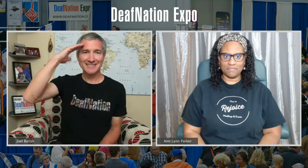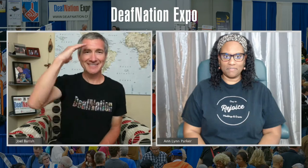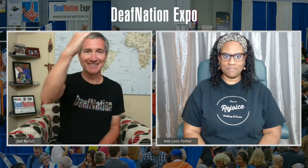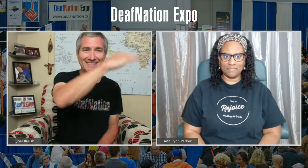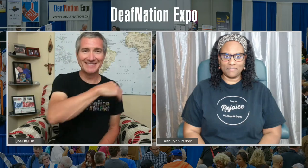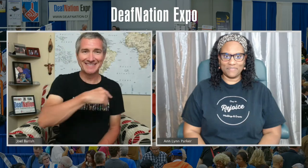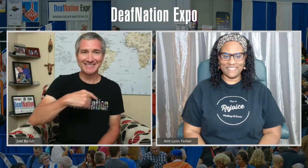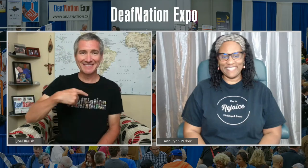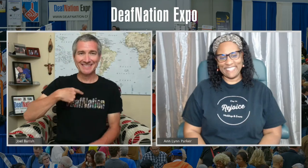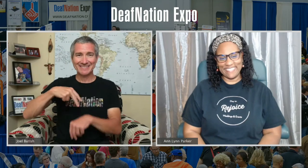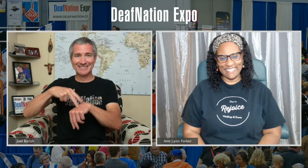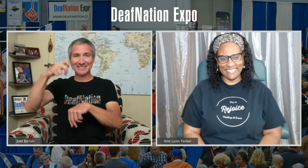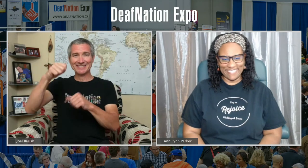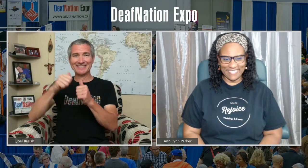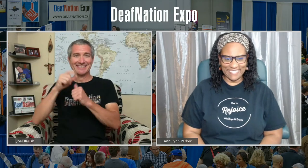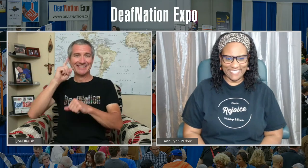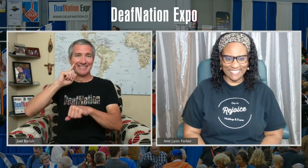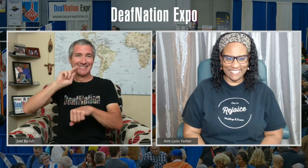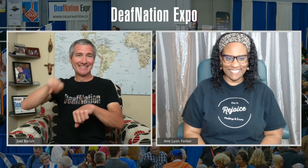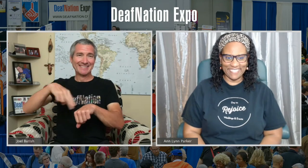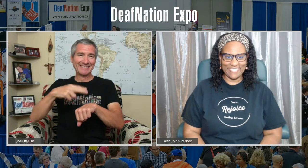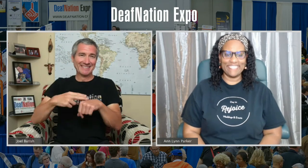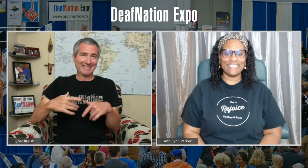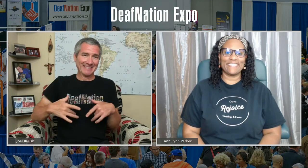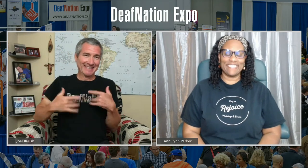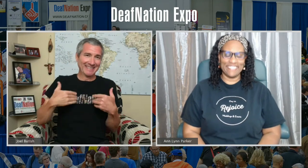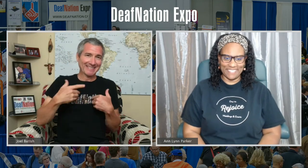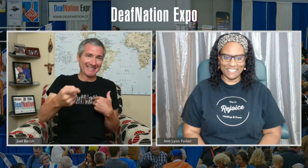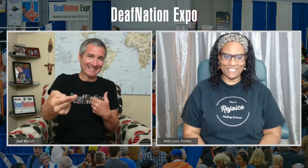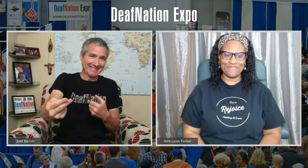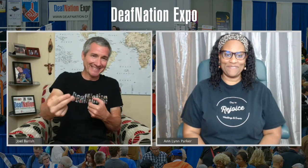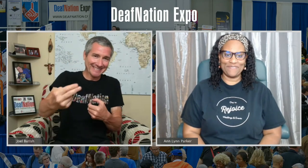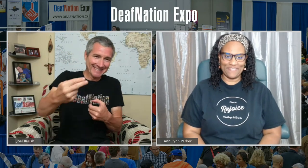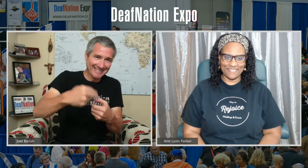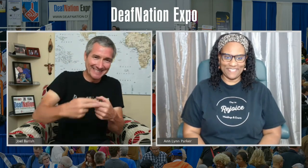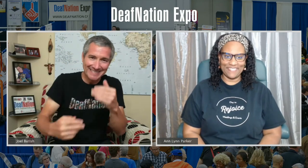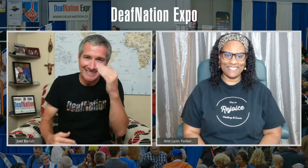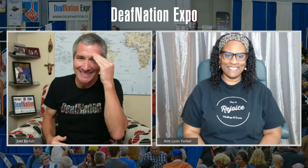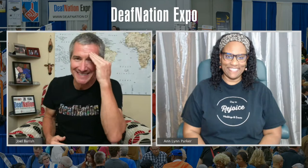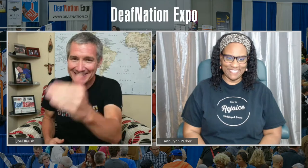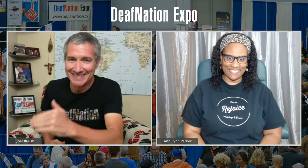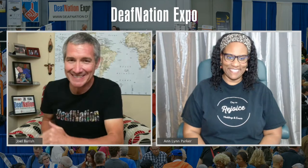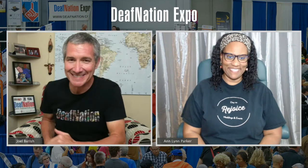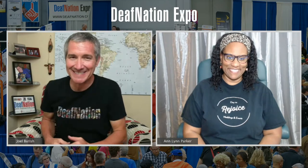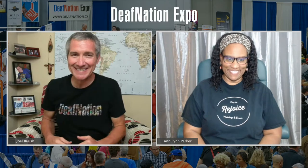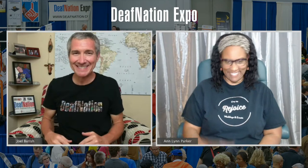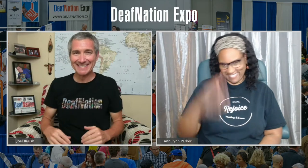Hi! I’m Joel with DeafNation. I’m thrilled to have you join! Hello!